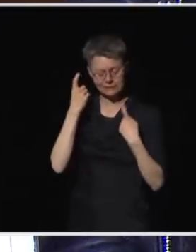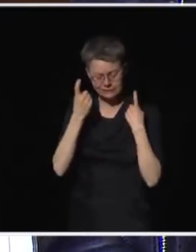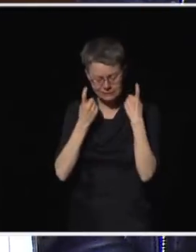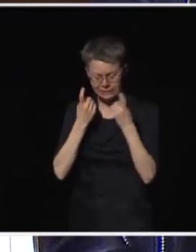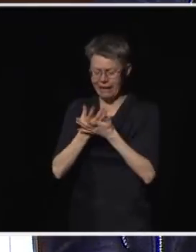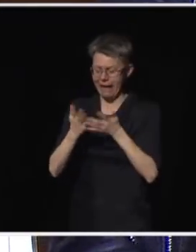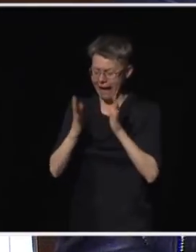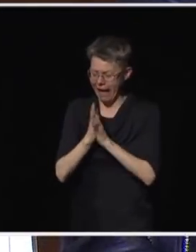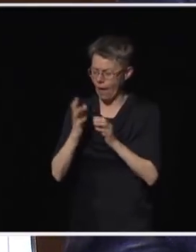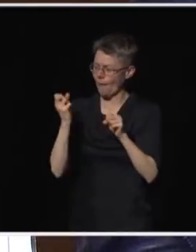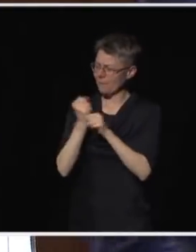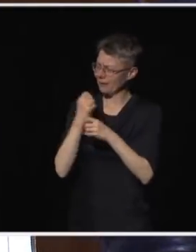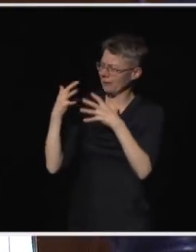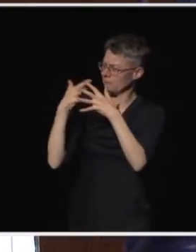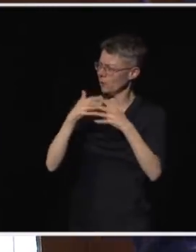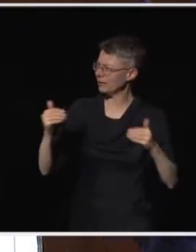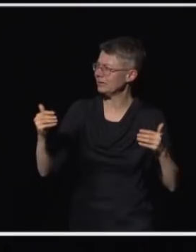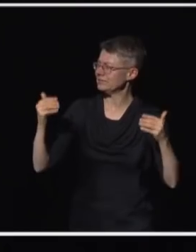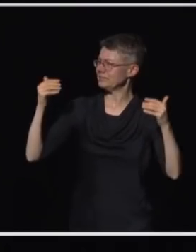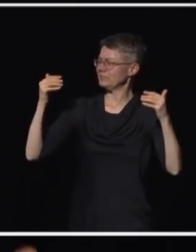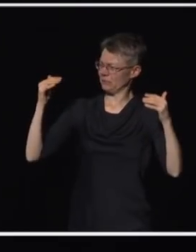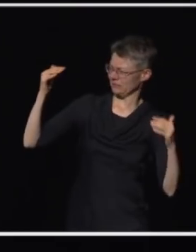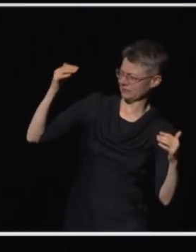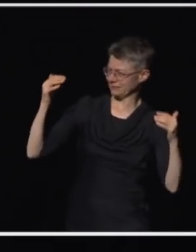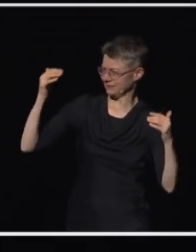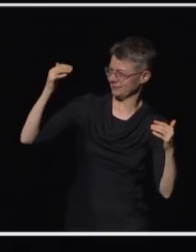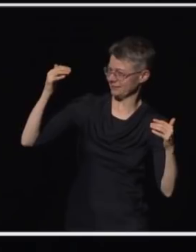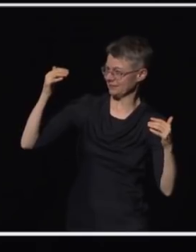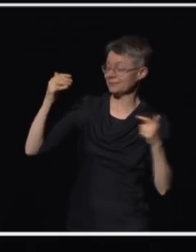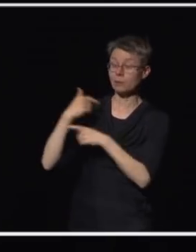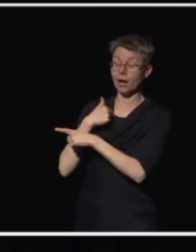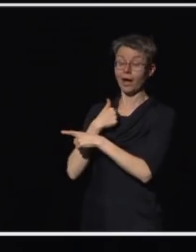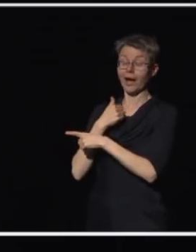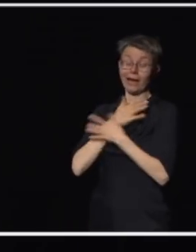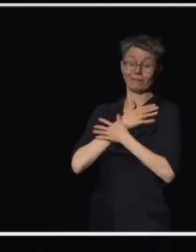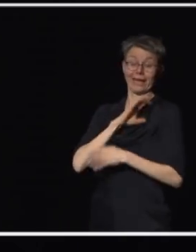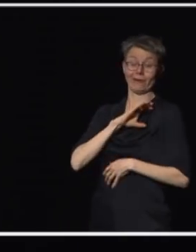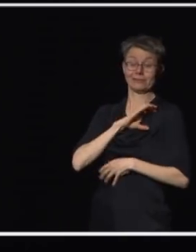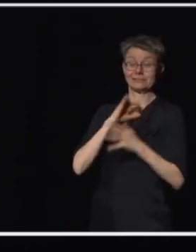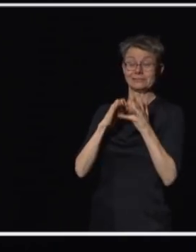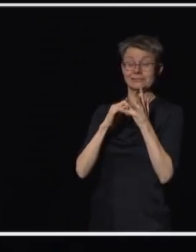You know? It's fun. And I don't say that -- I love the character. I really do. I love Steve Rogers. You know what I mean?